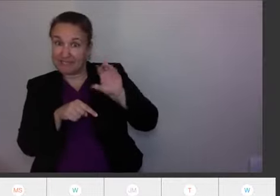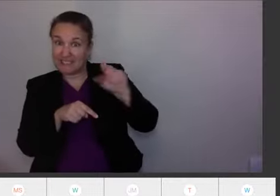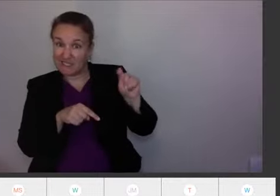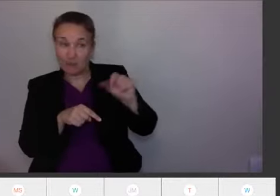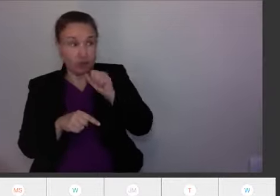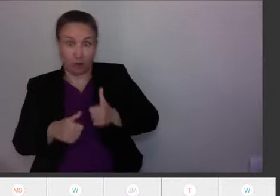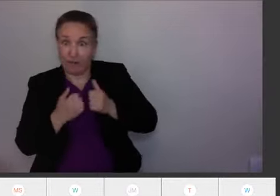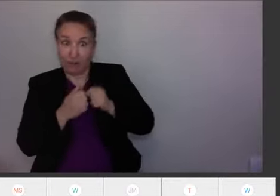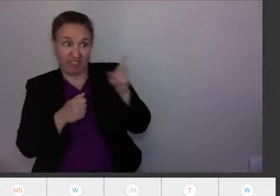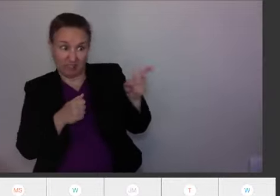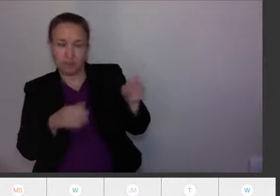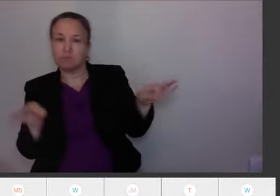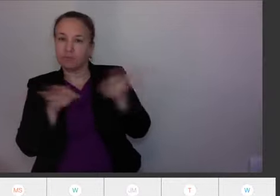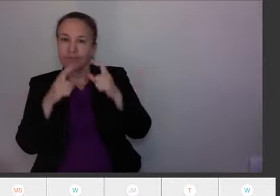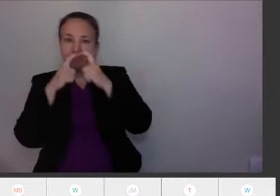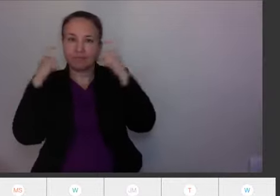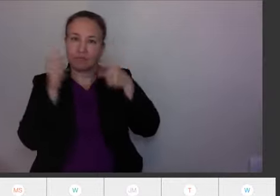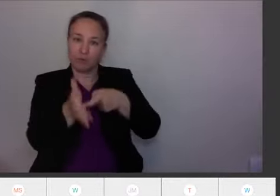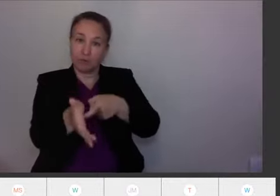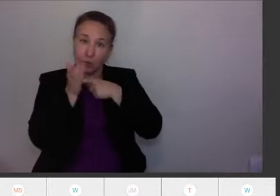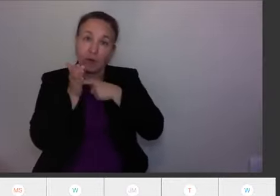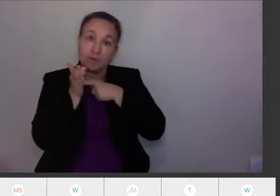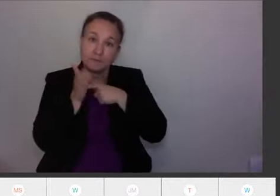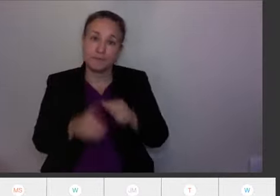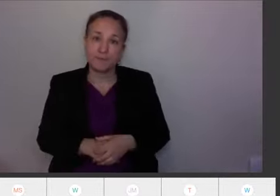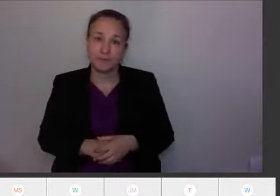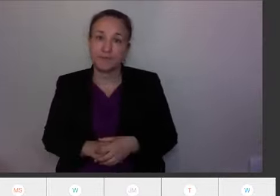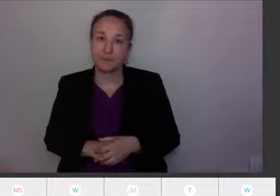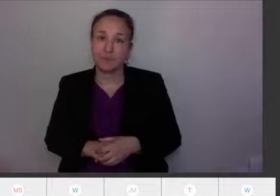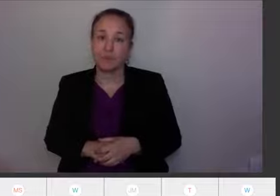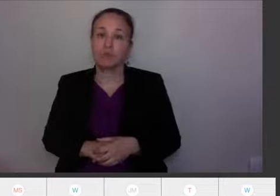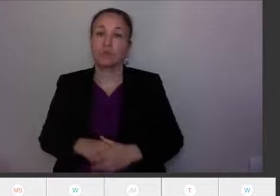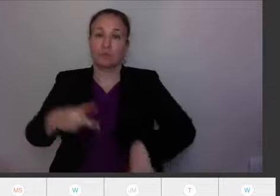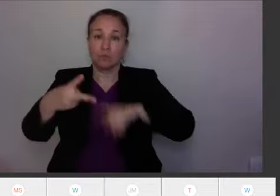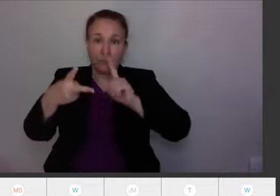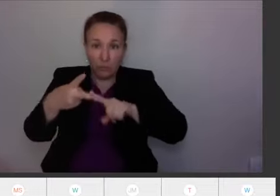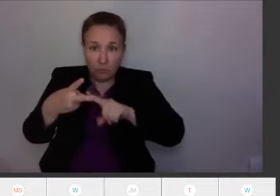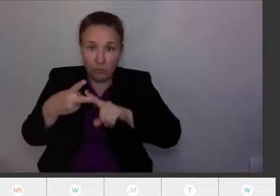need to have that mask on number two keep six feet distant from